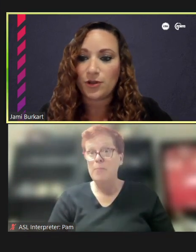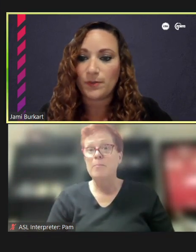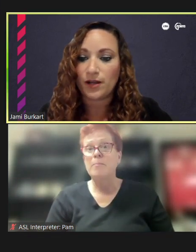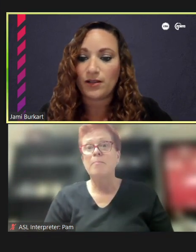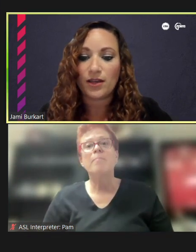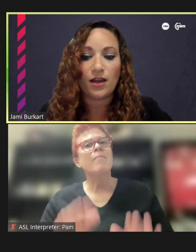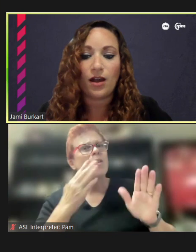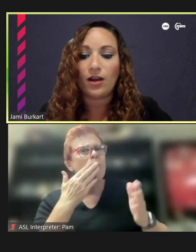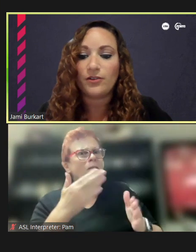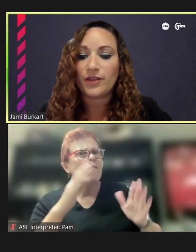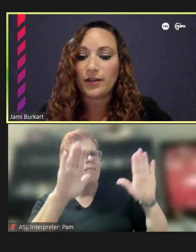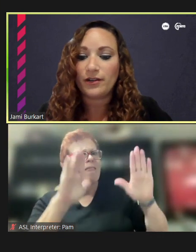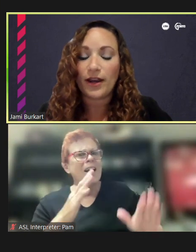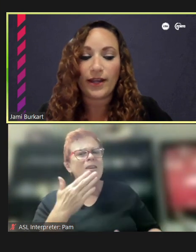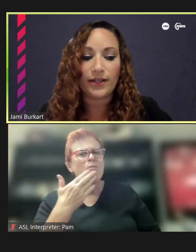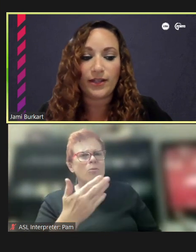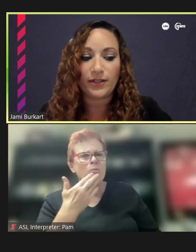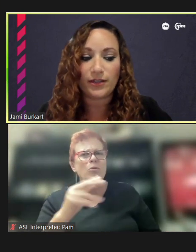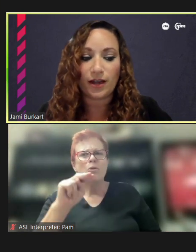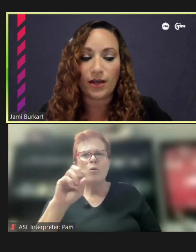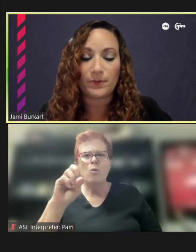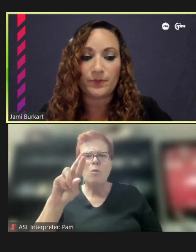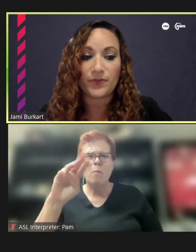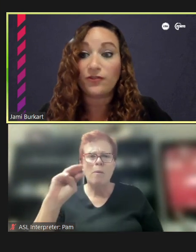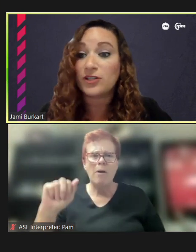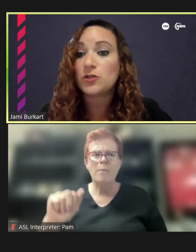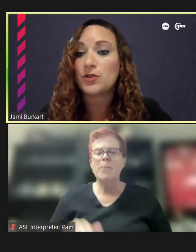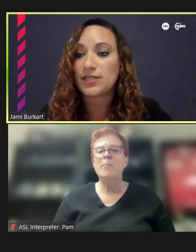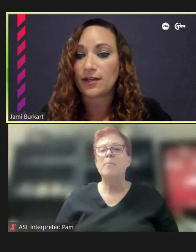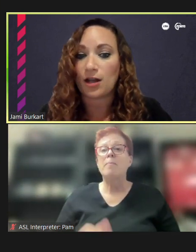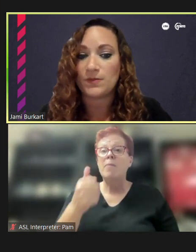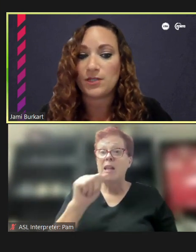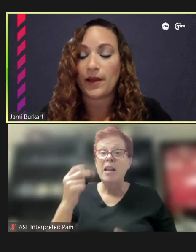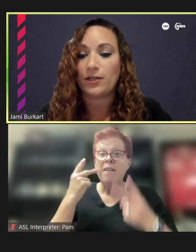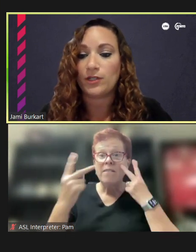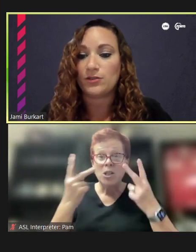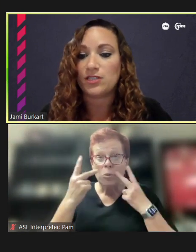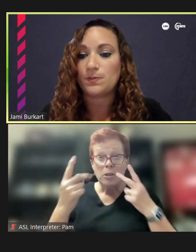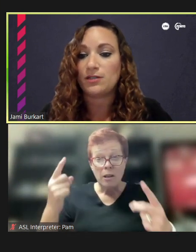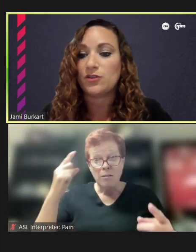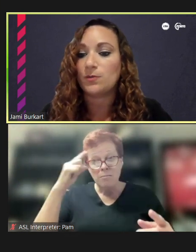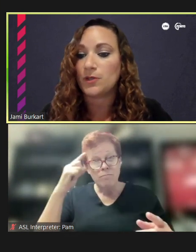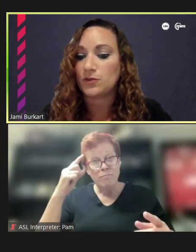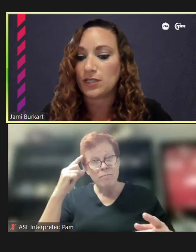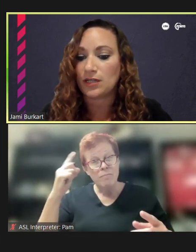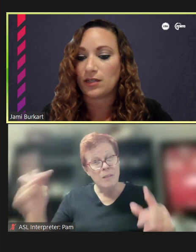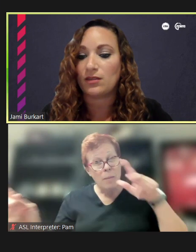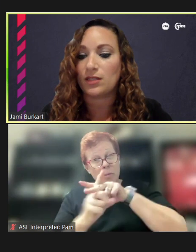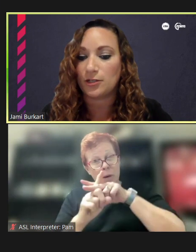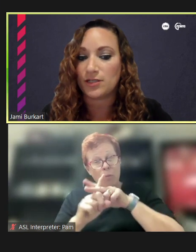you, Norma. Are there any visuals that come to mind when you speak to the music and the theaters